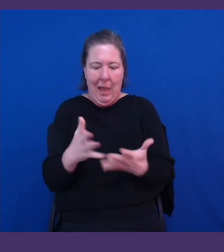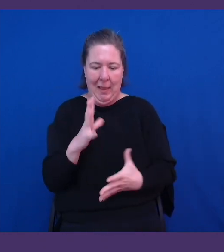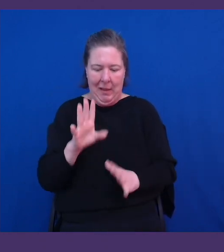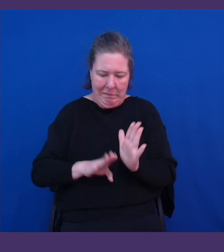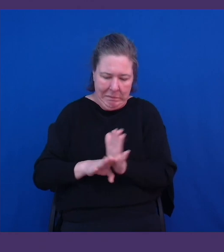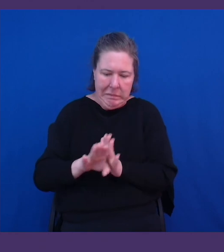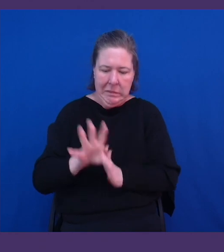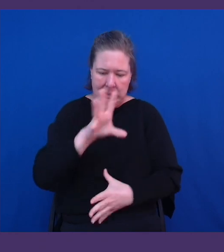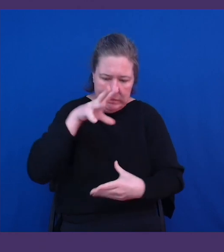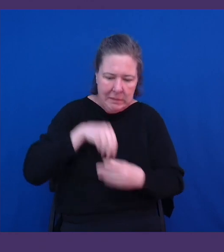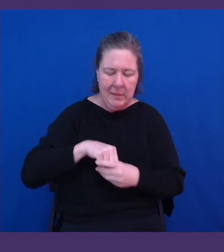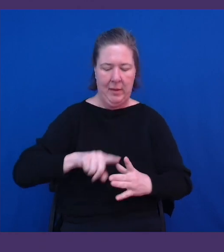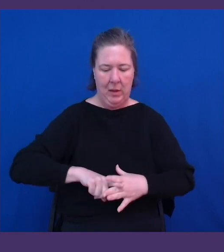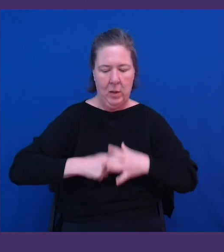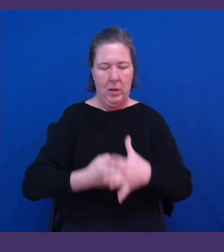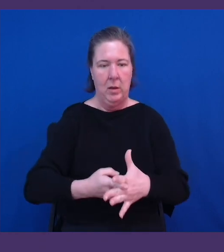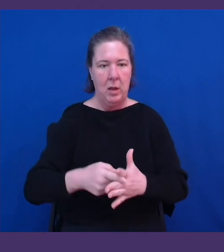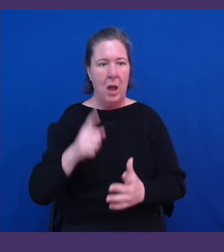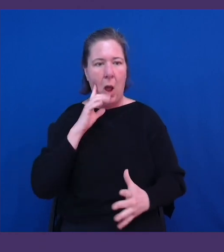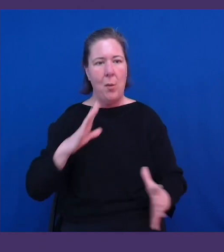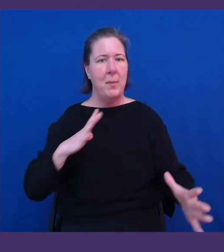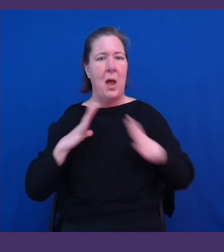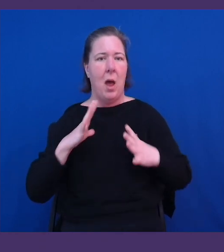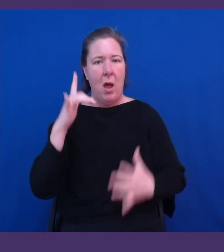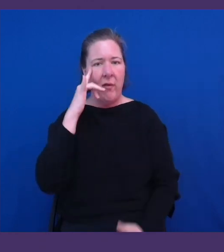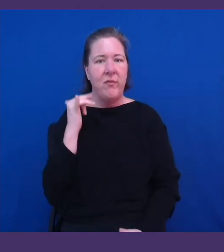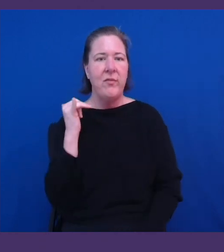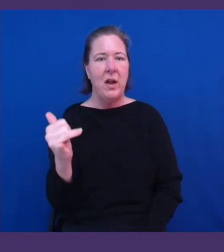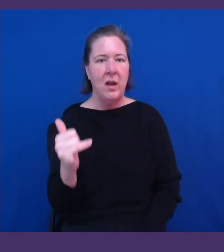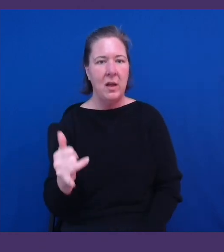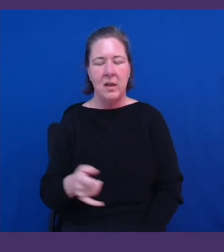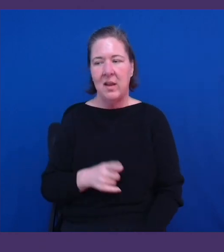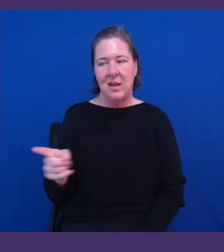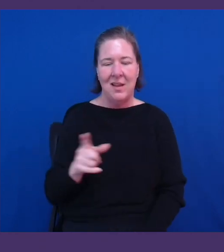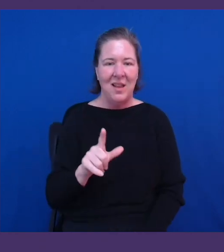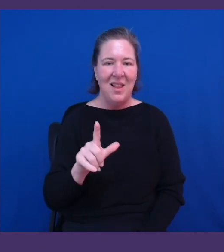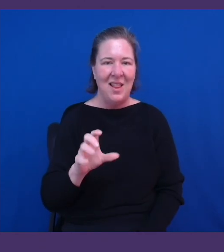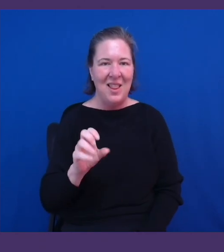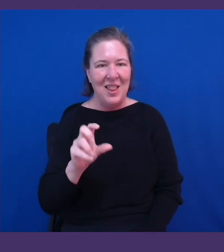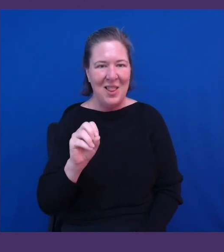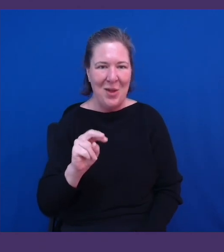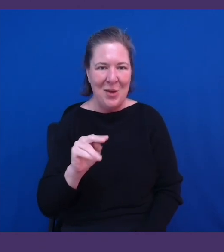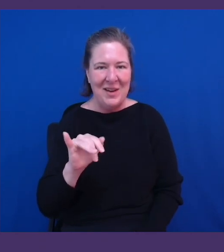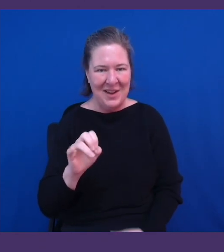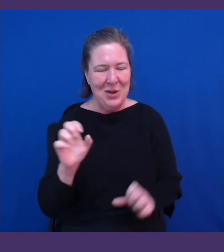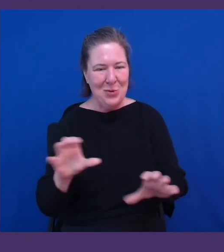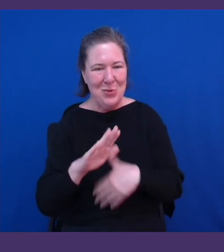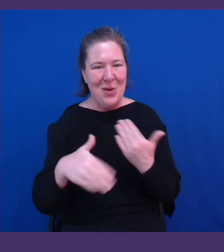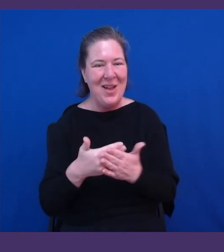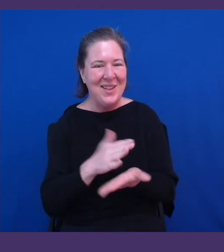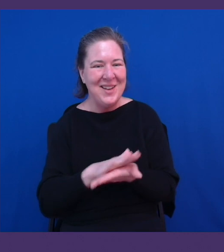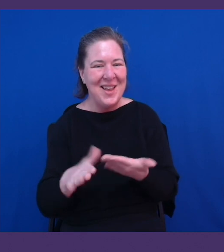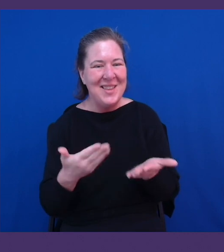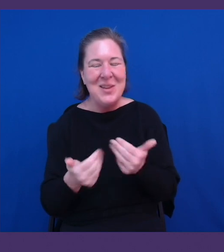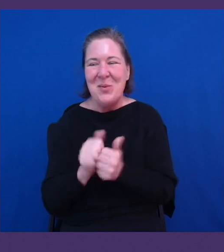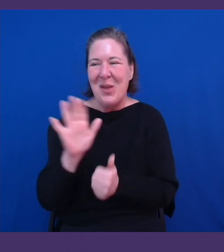I would go on holiday forever and Léonie could do other nice things with her life as well and we wouldn't need to kind of build it wrong first